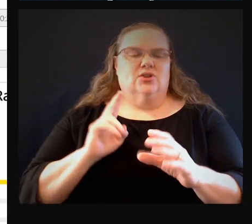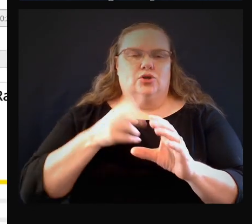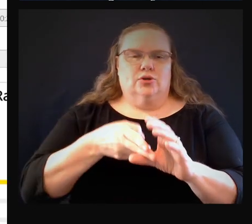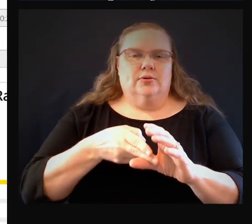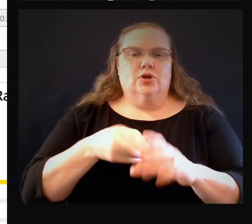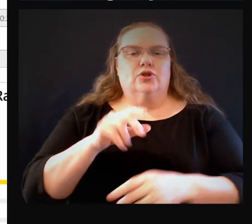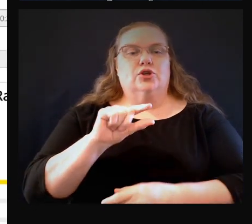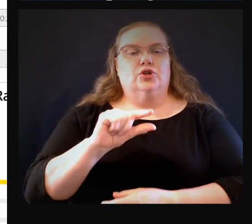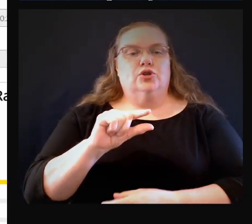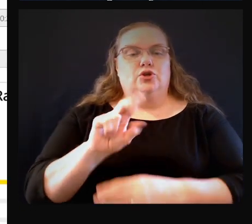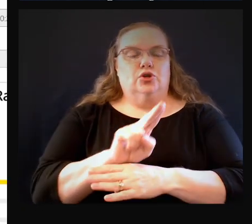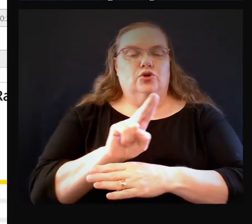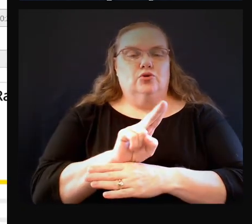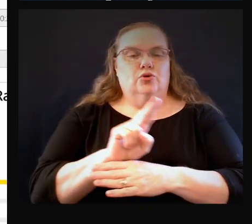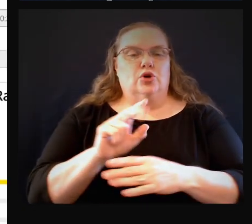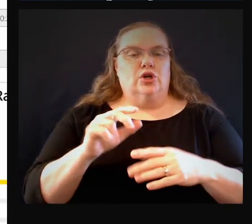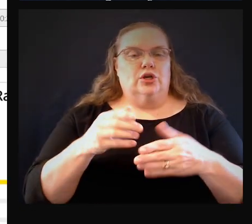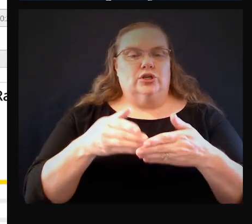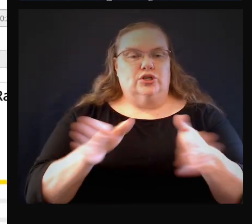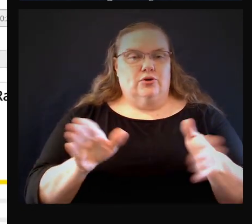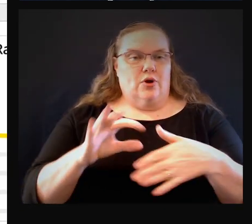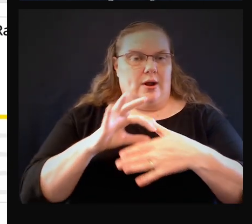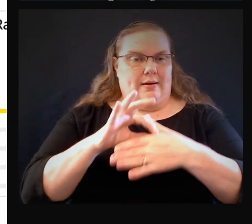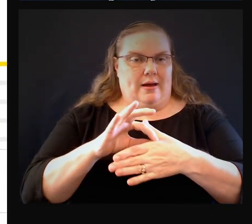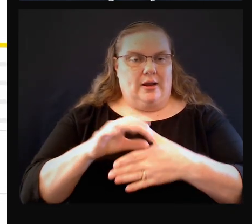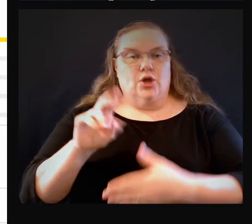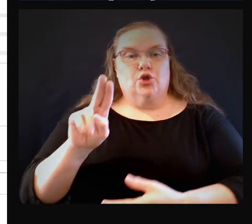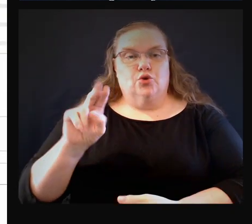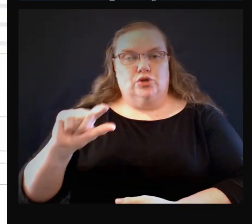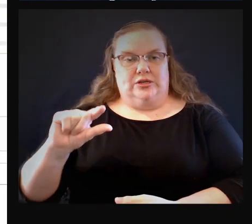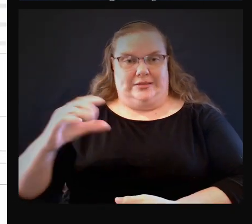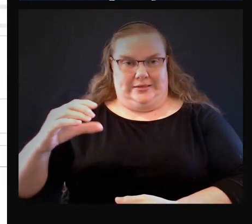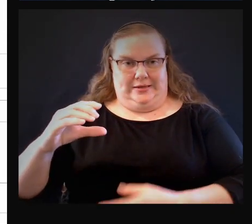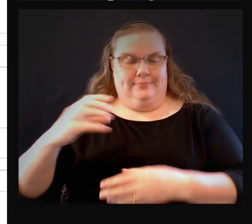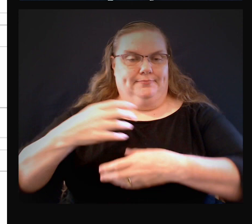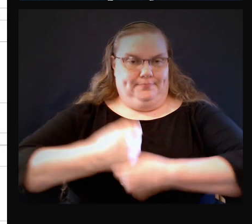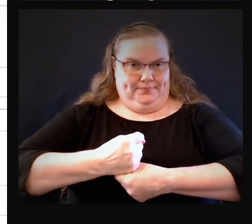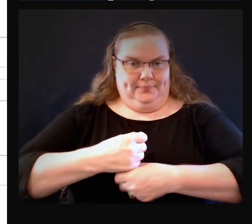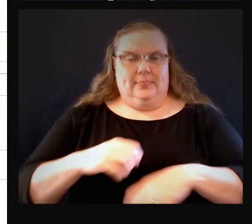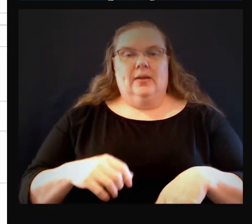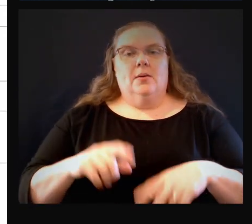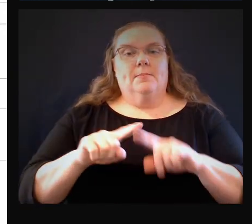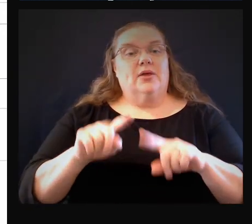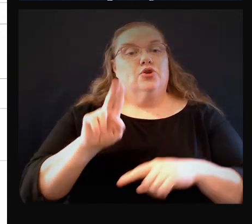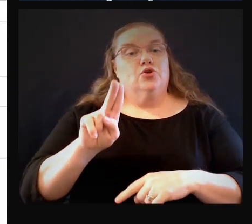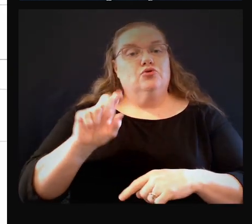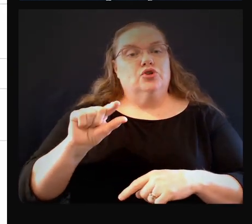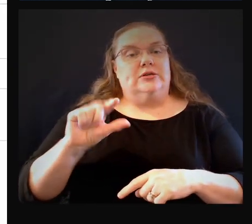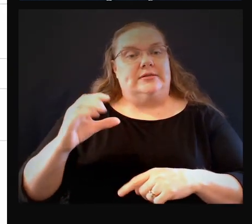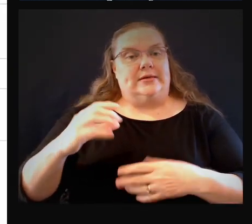User Generated Content, or UGC for short. As the name suggests, User Generated Content are items